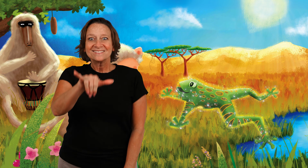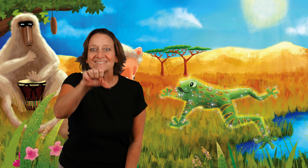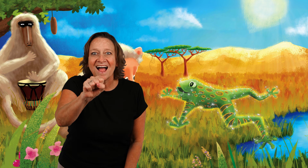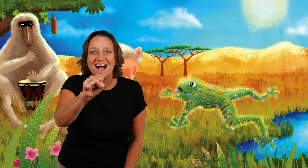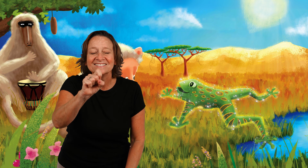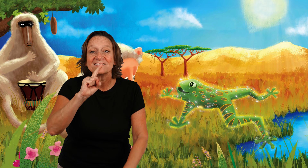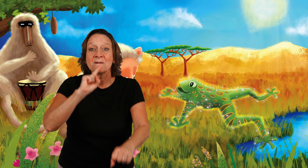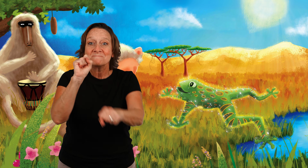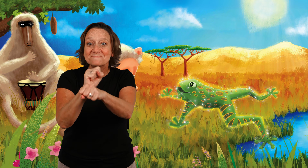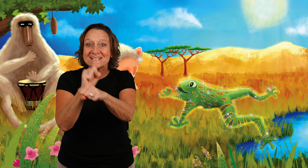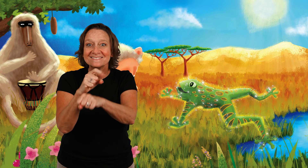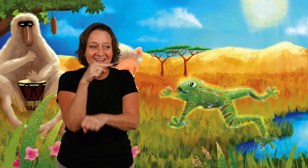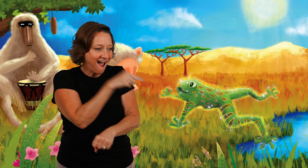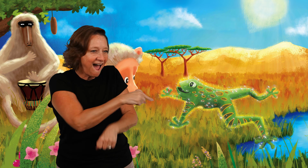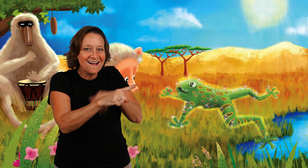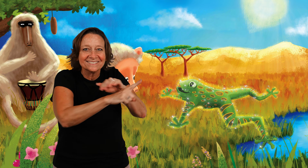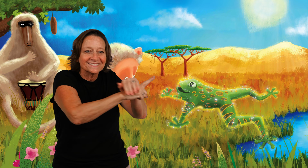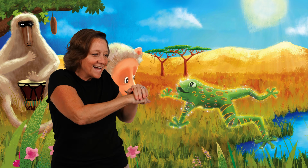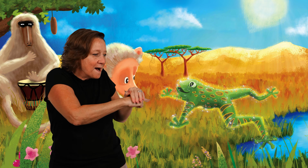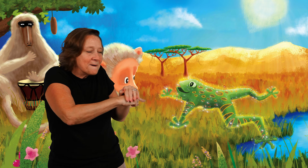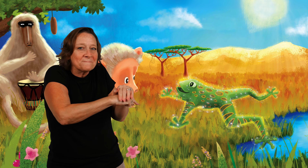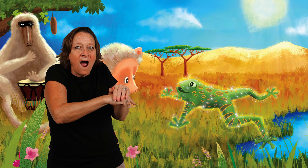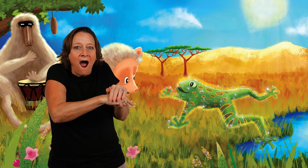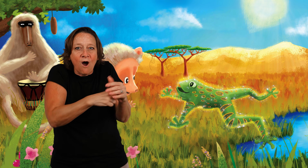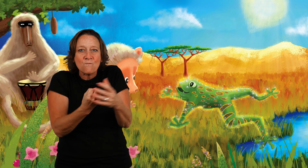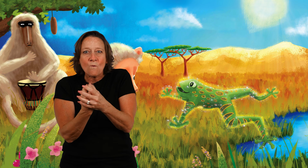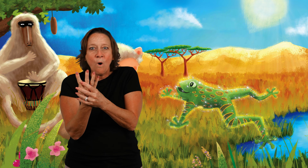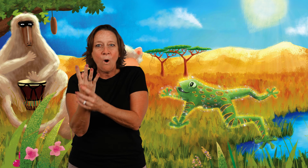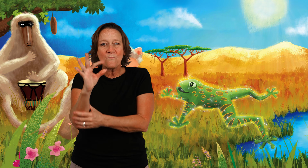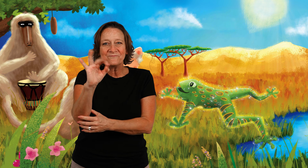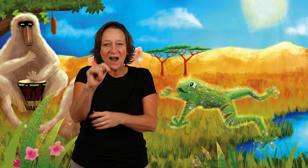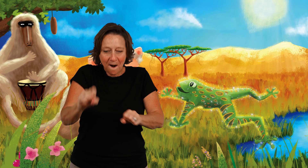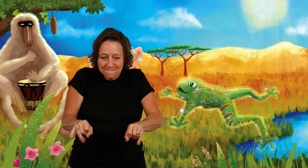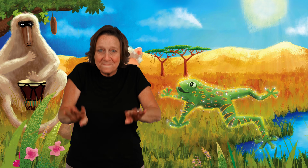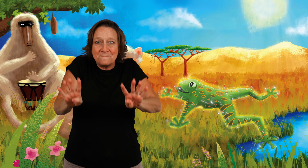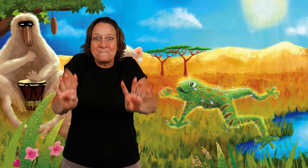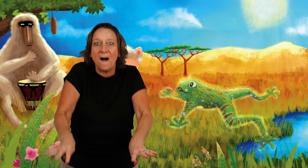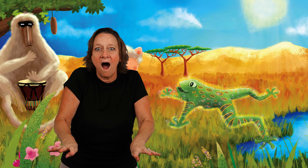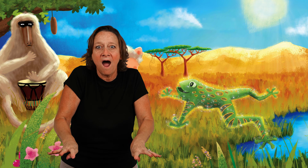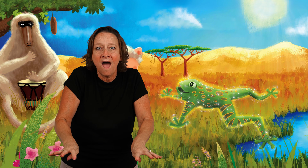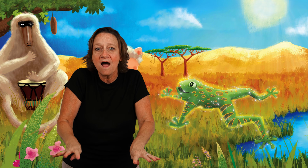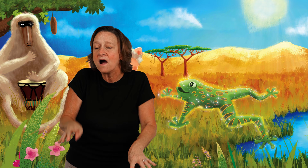Yes! Tadpole grew feet!